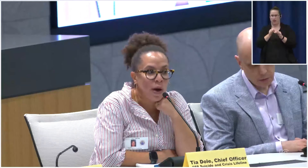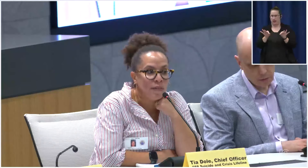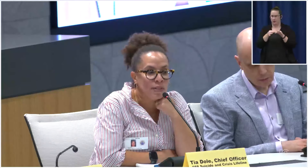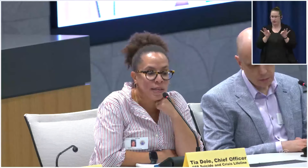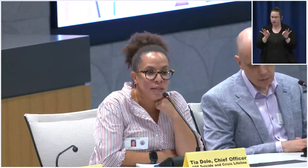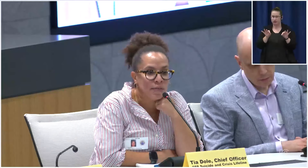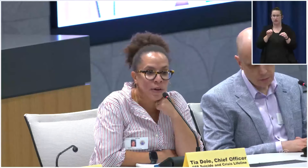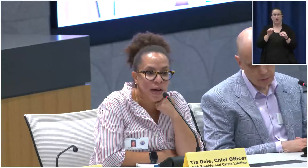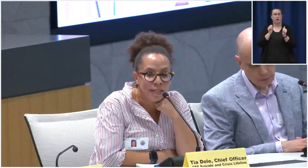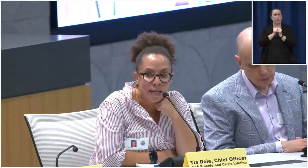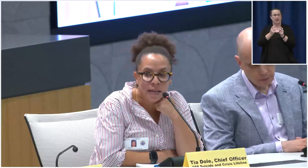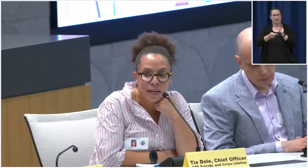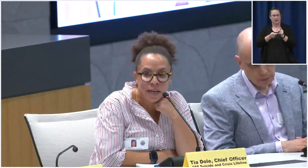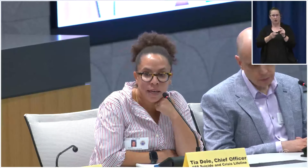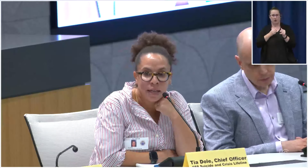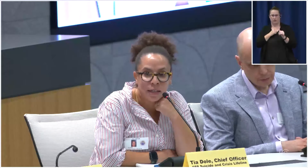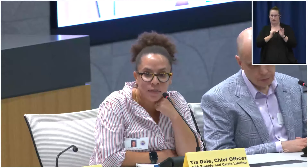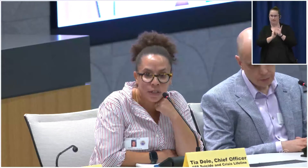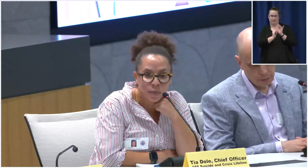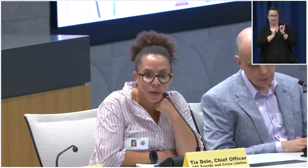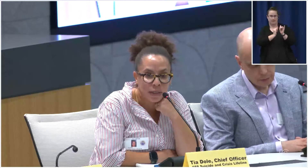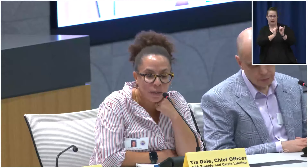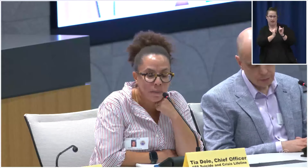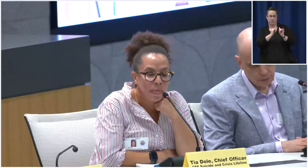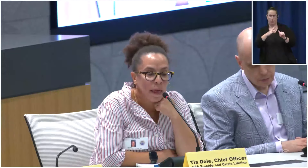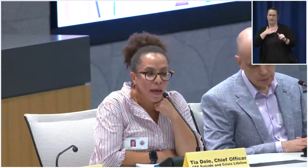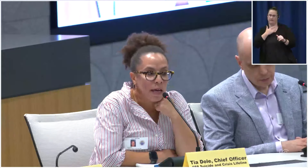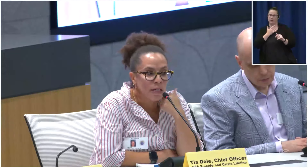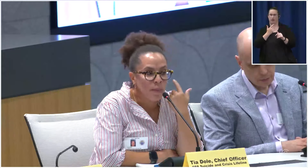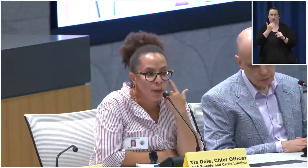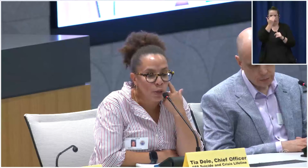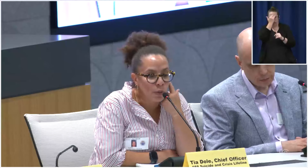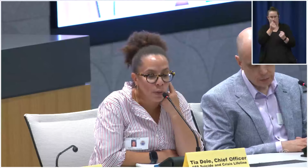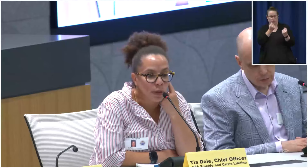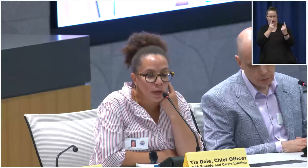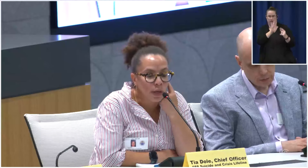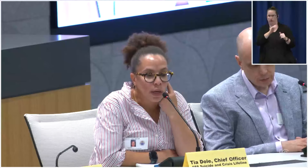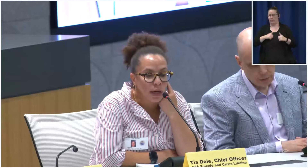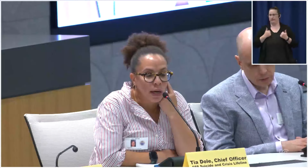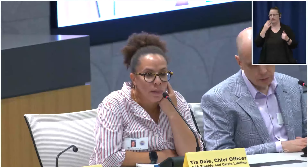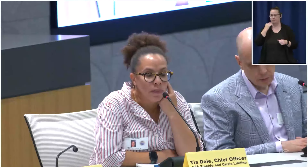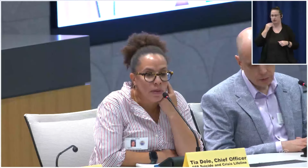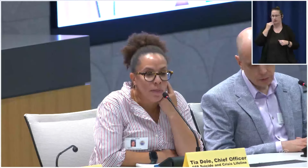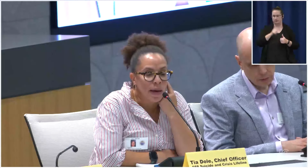BUT WHAT ARE MY TOP 3. NO. 1, PEOPLE IN CRISIS ARE